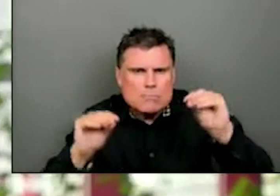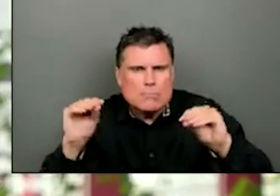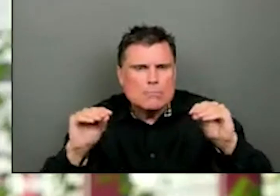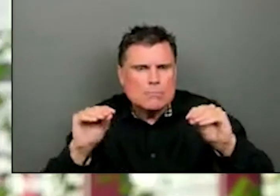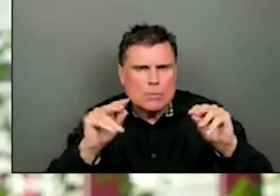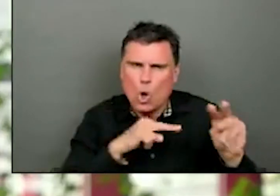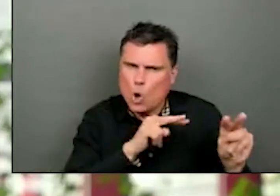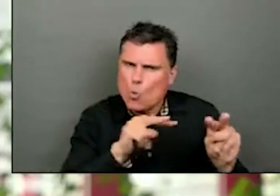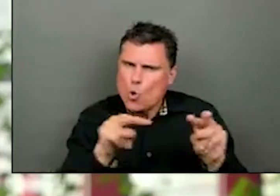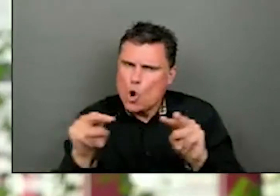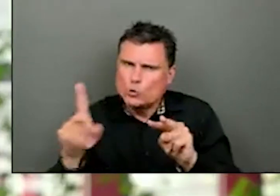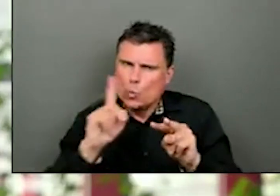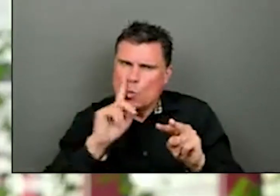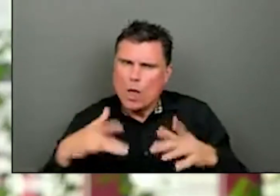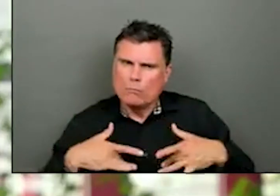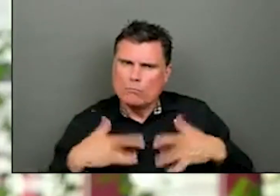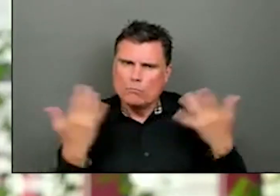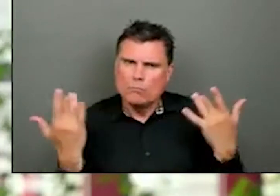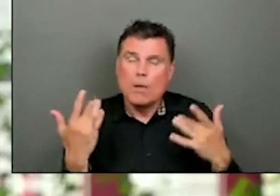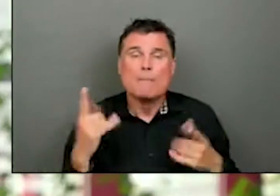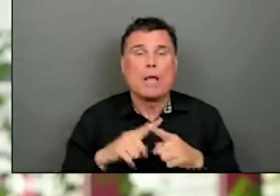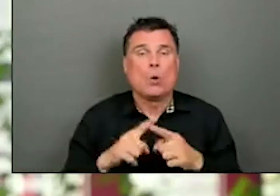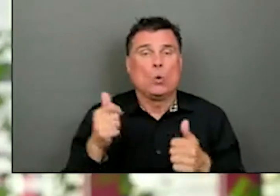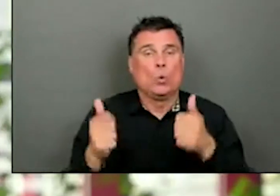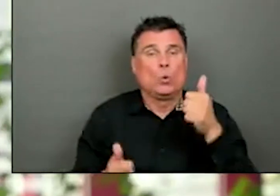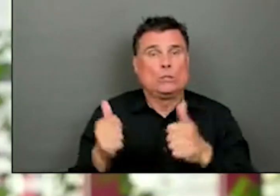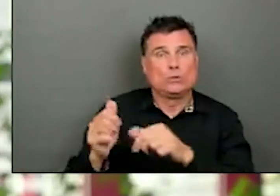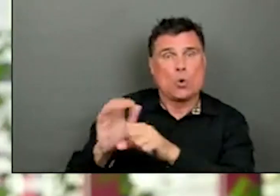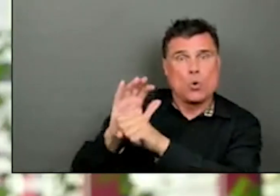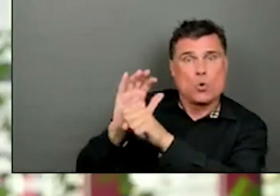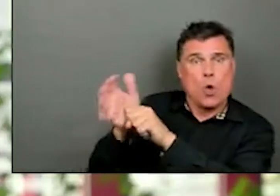uh what what strains are circulating and i've said this before you know it's not like they're